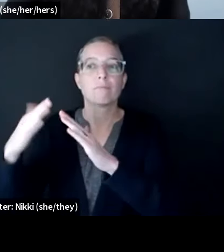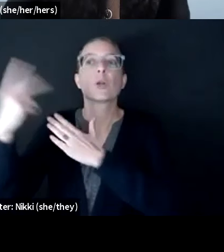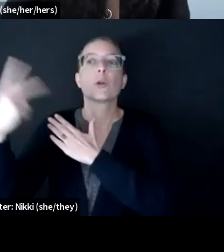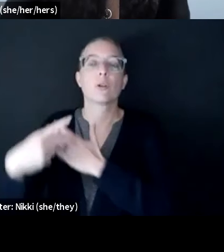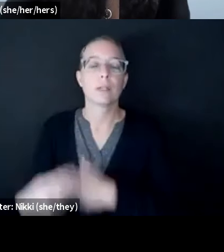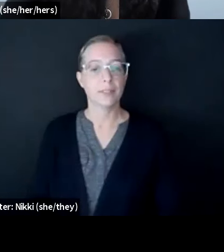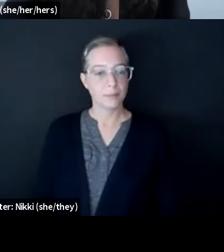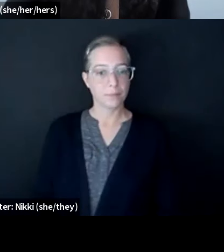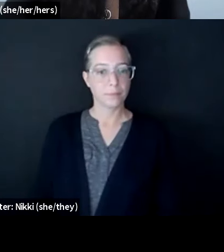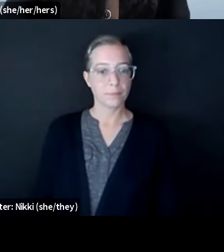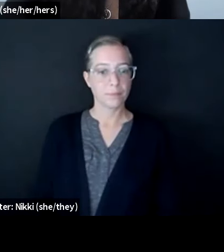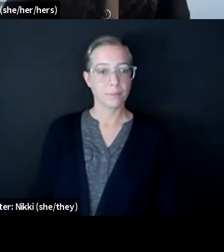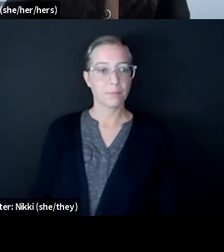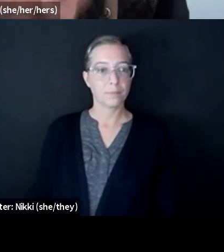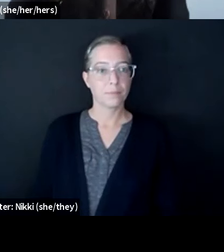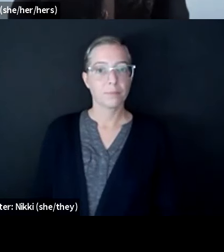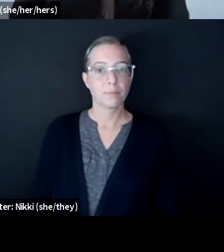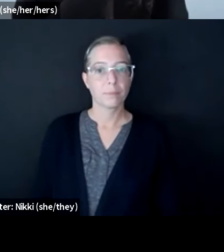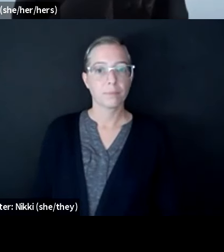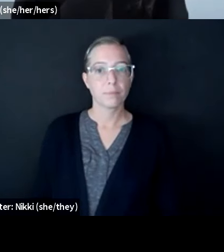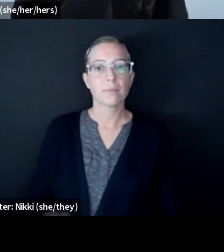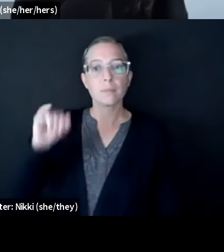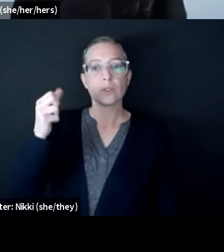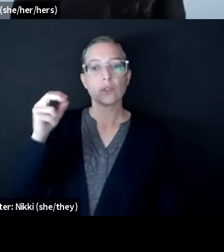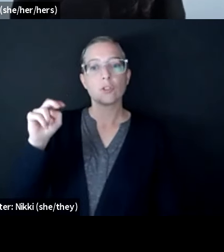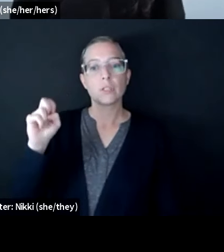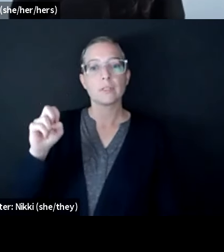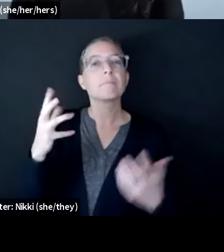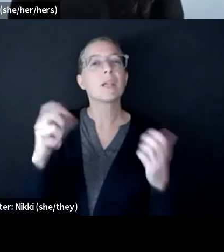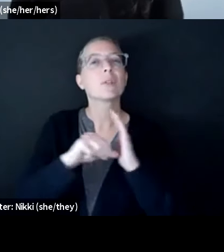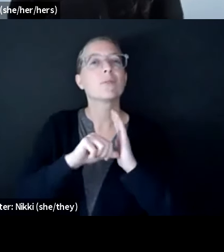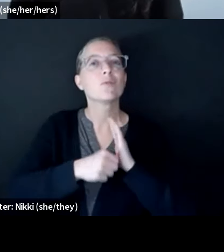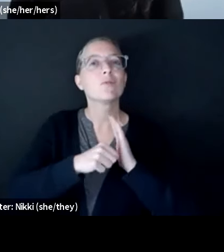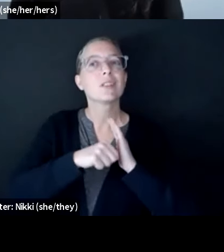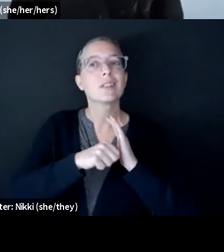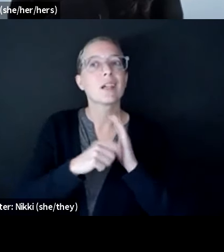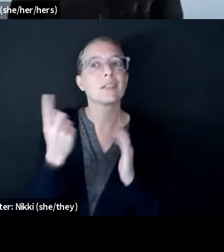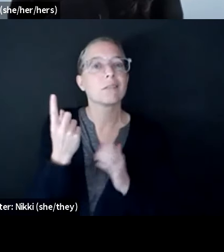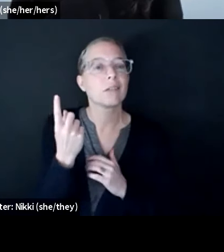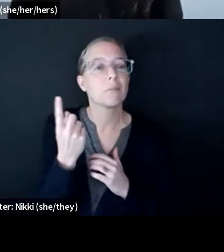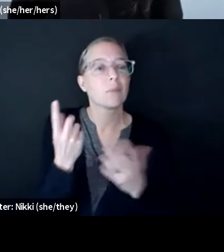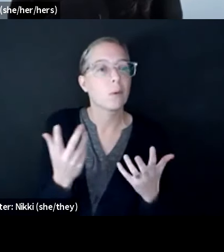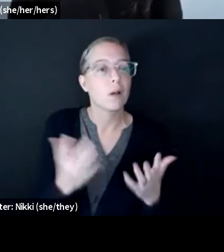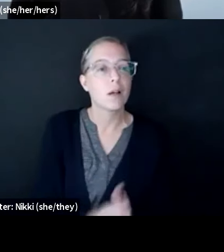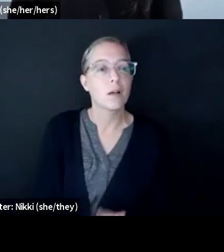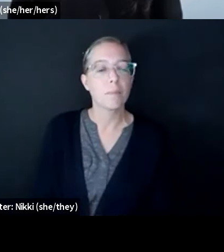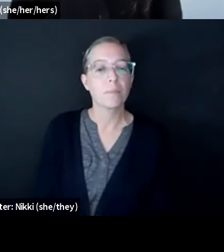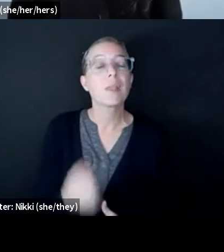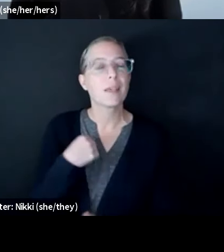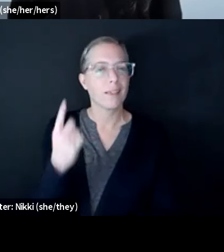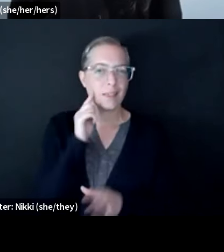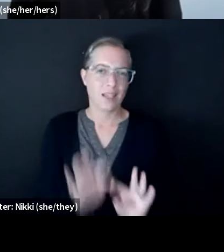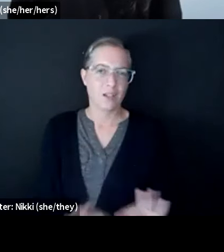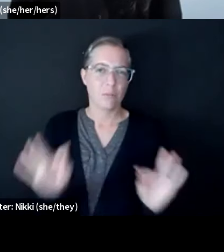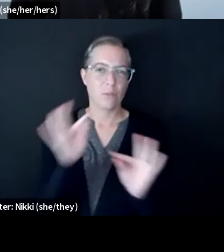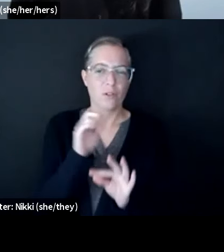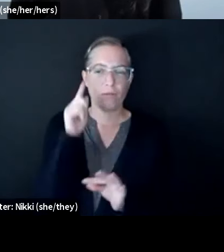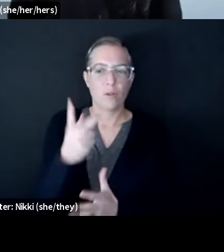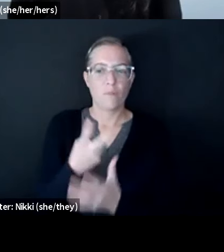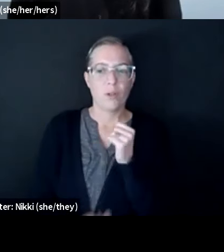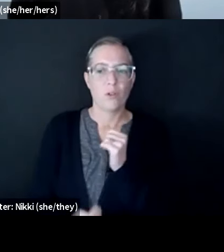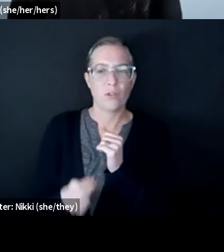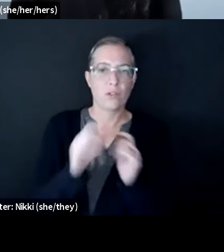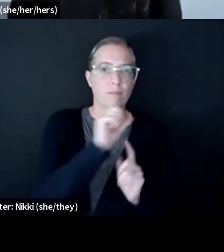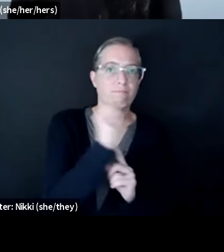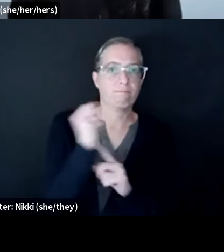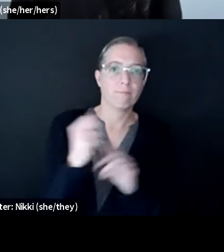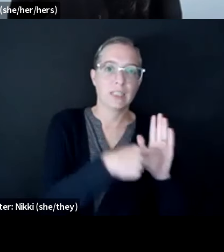Jane Mahoney: One of the things I wanted to highlight, which I think really is important in both of these case examples and you had mentioned this Greg in your.